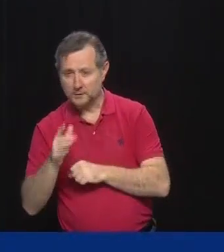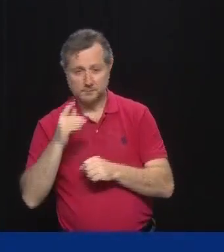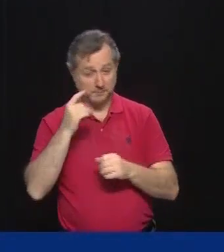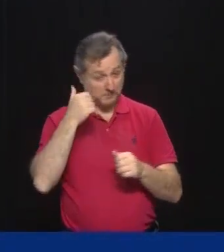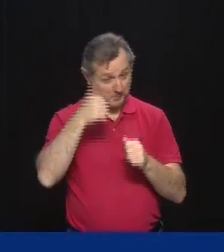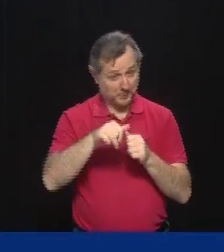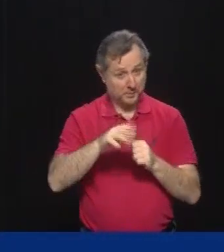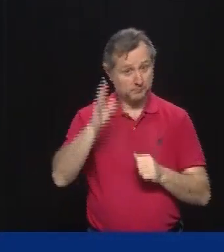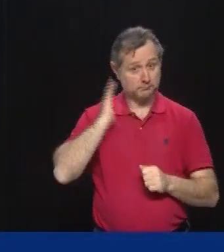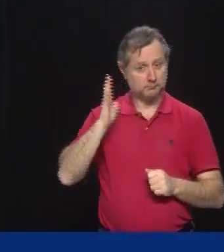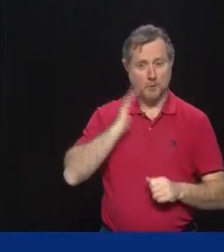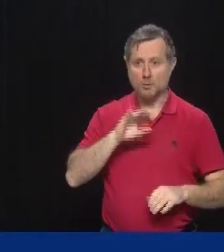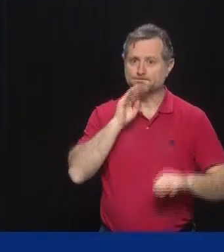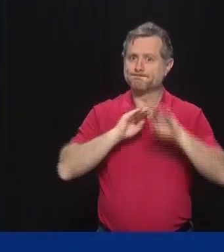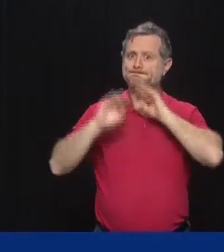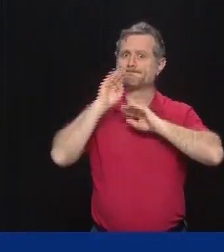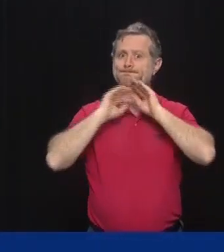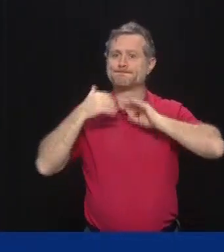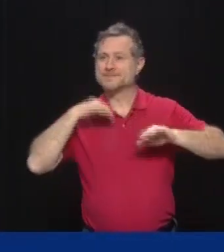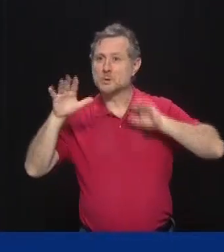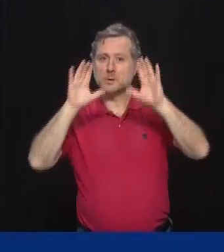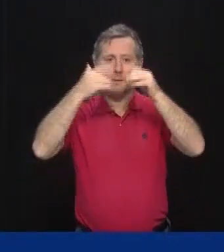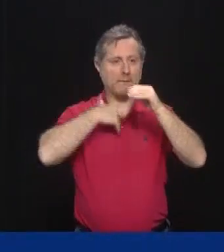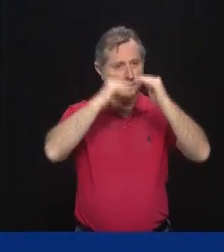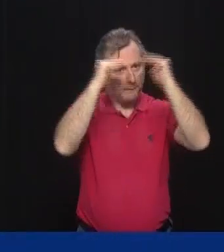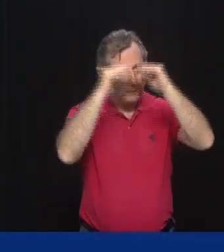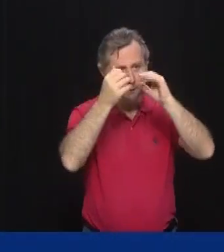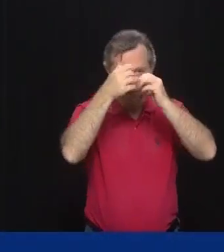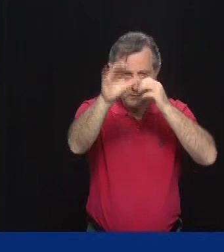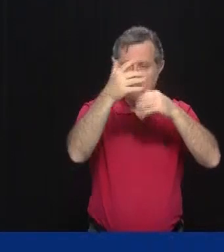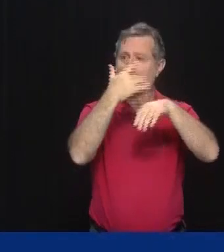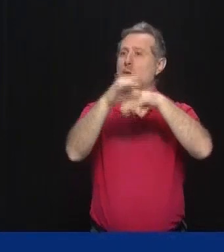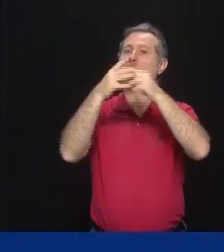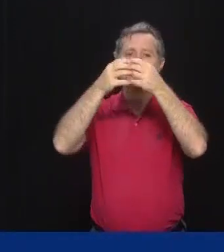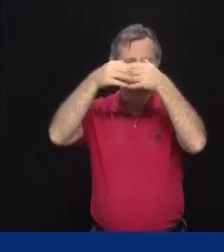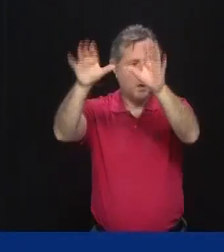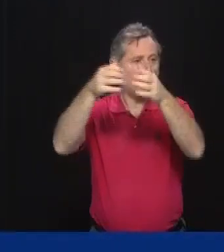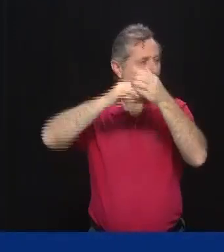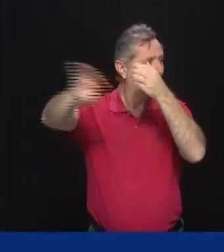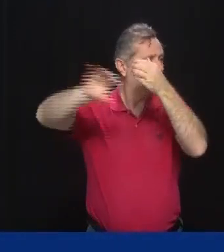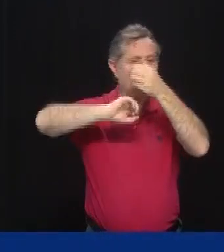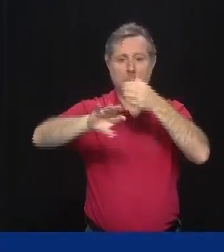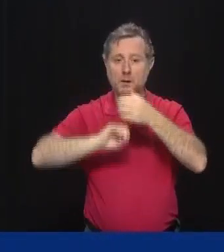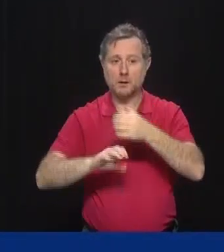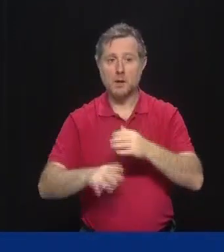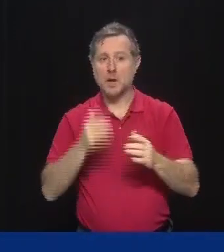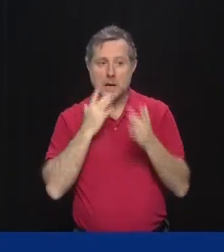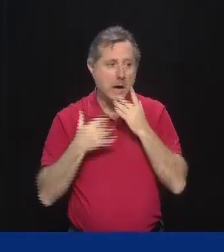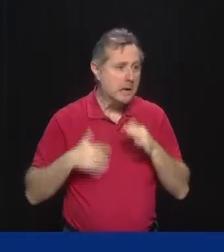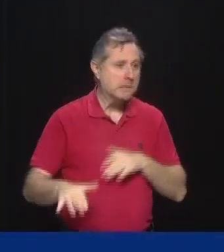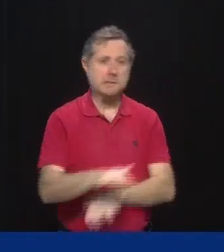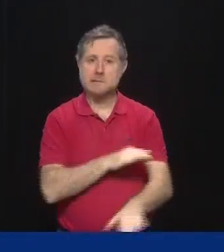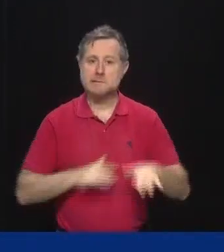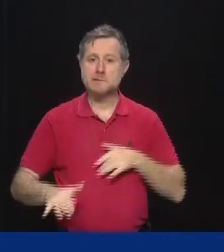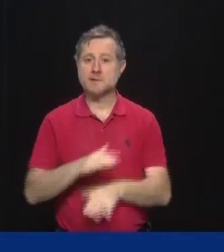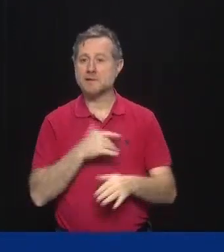ENOUGH? ALL OF US REMEMBER THE FRUSTRATION OF THE EARLY DAYS WHEN THERE WERE MORE CATEGORIES OF PEOPLE ELIGIBLE TO RECEIVE